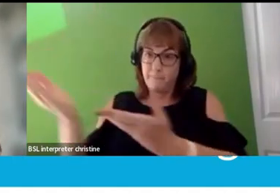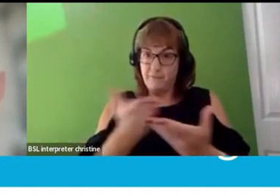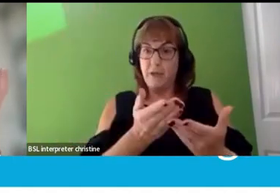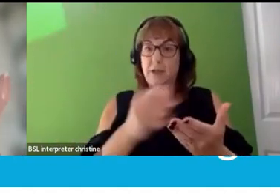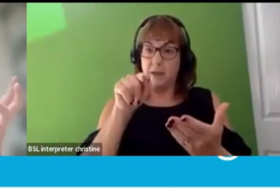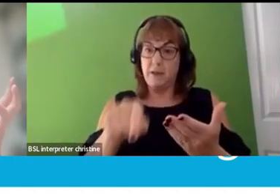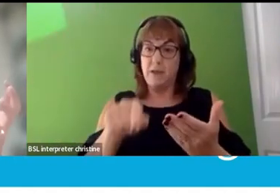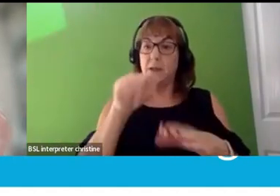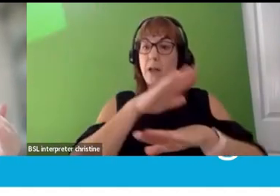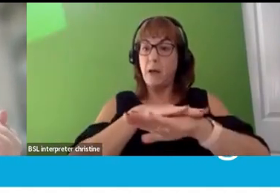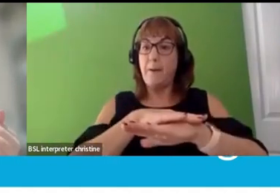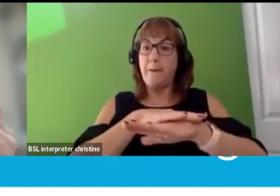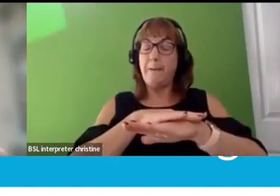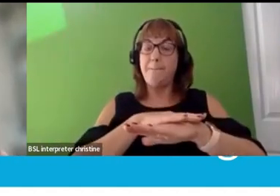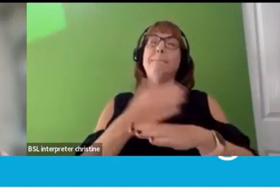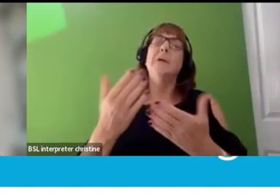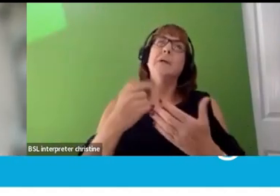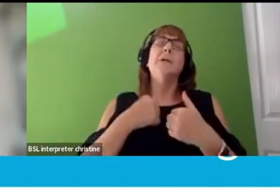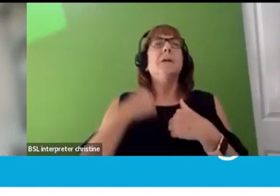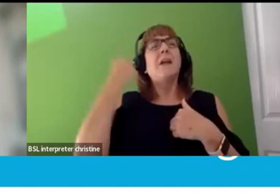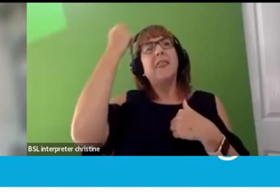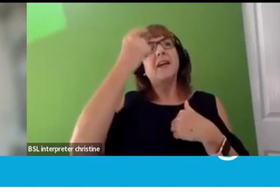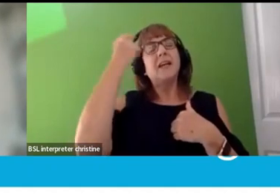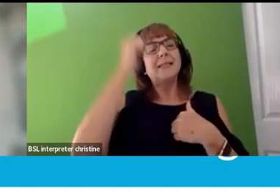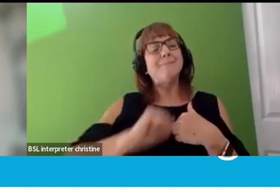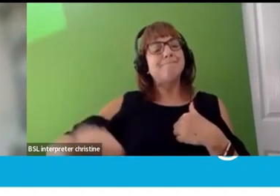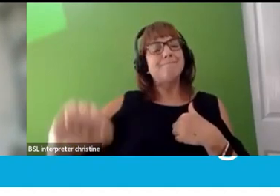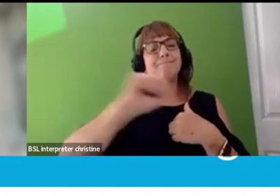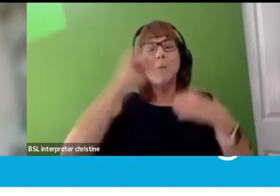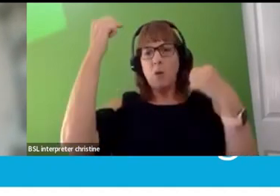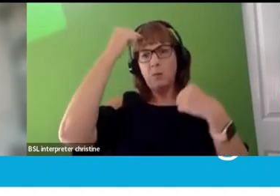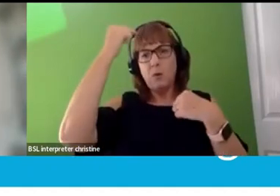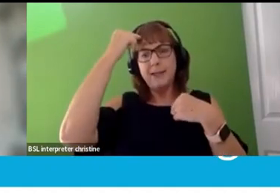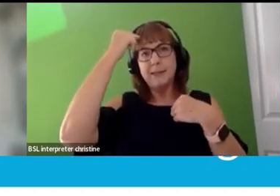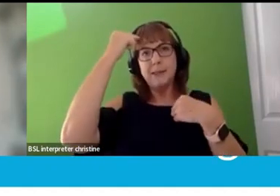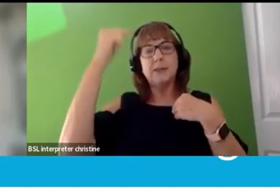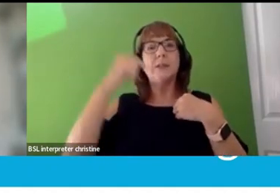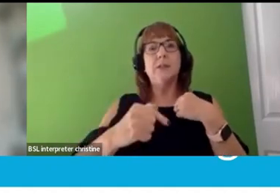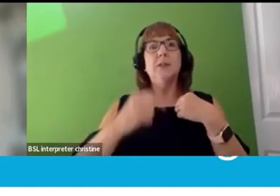of the way our brains are made every time those individuals then had their fish for supper or,